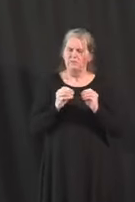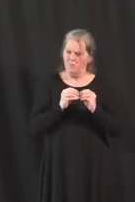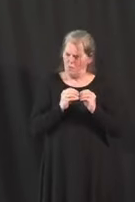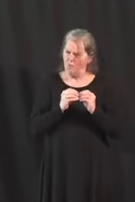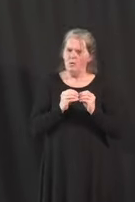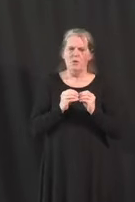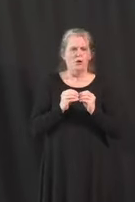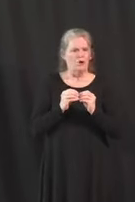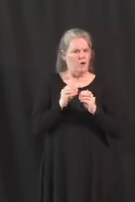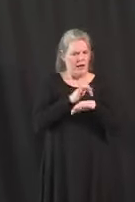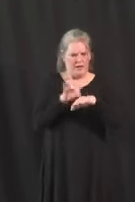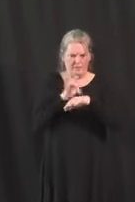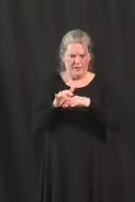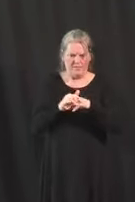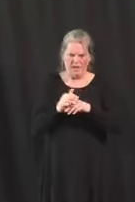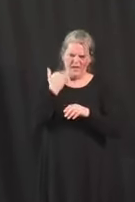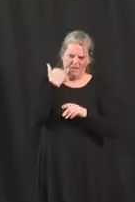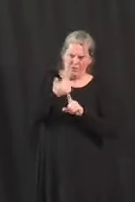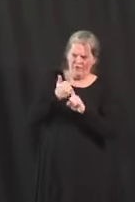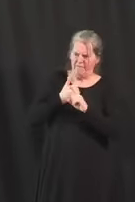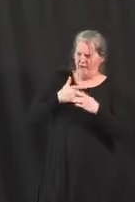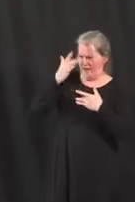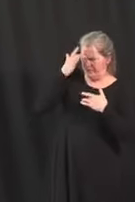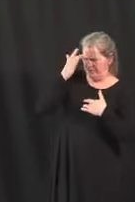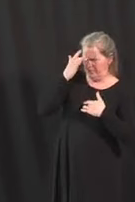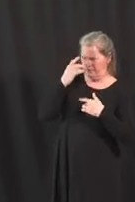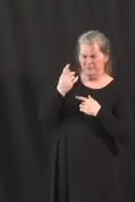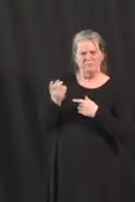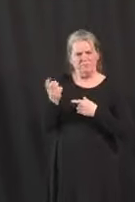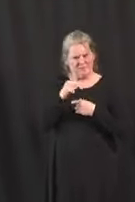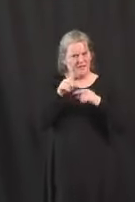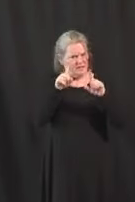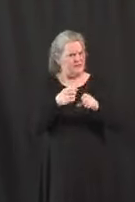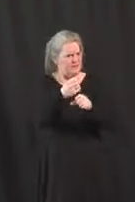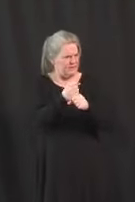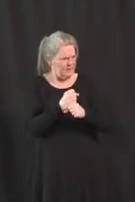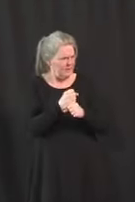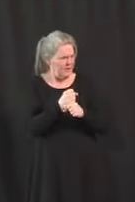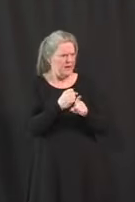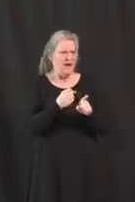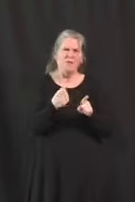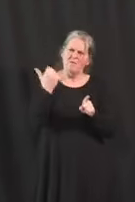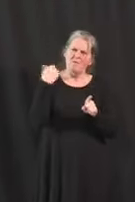I KNOW I BUGGED YOU ABOUT THIS IN THE PAST. ARE WE GETTING TO THAT POINT IN